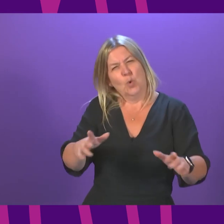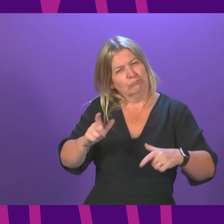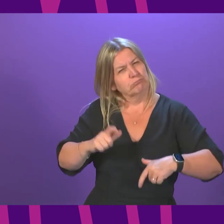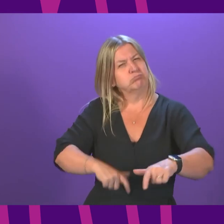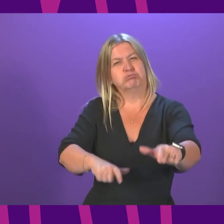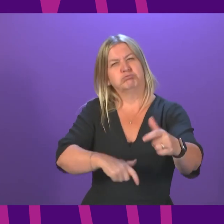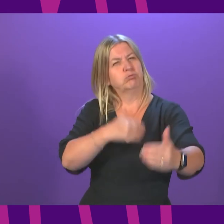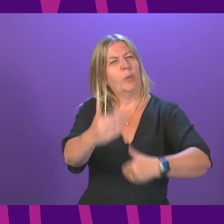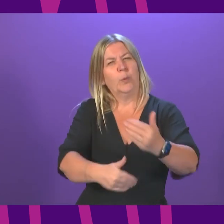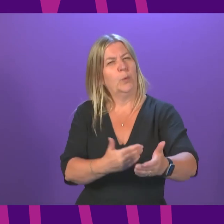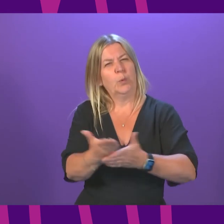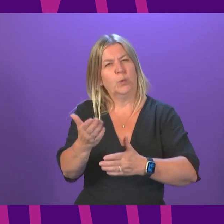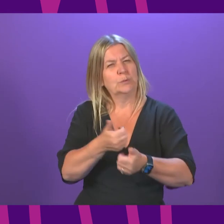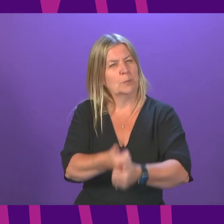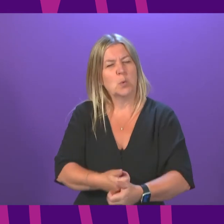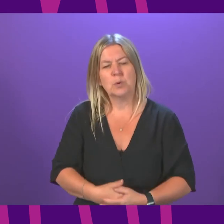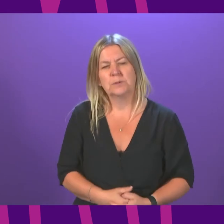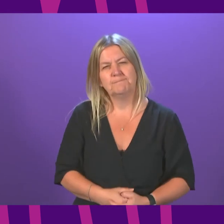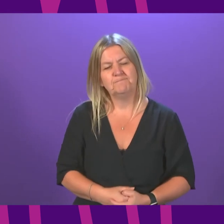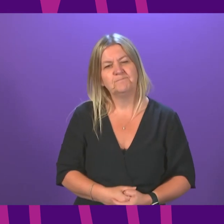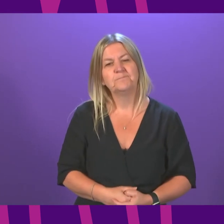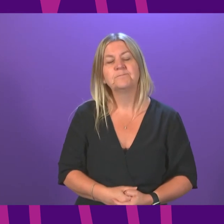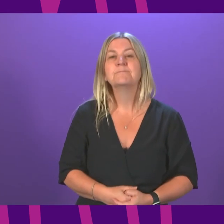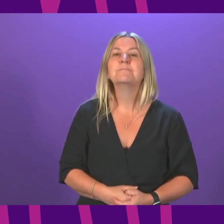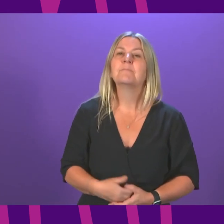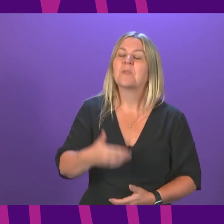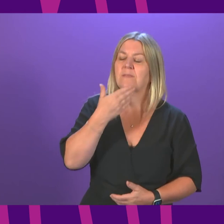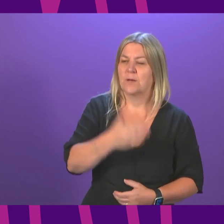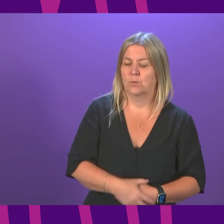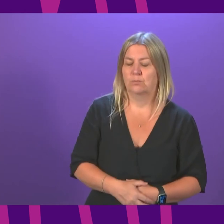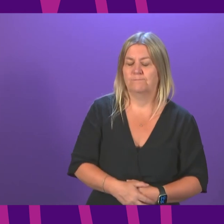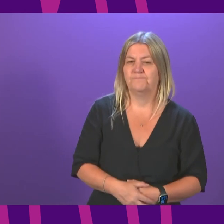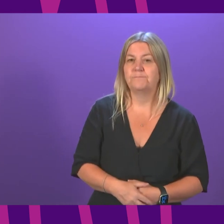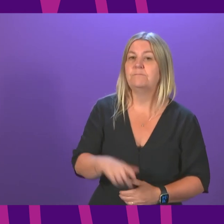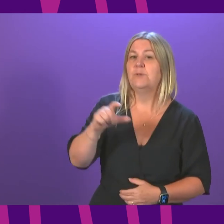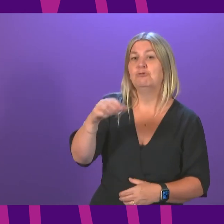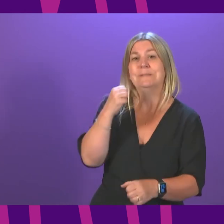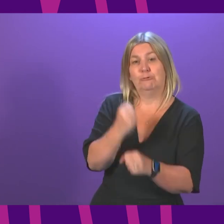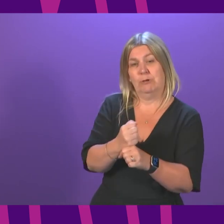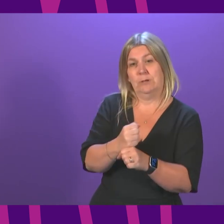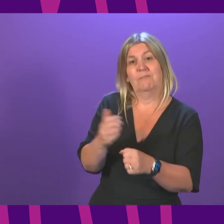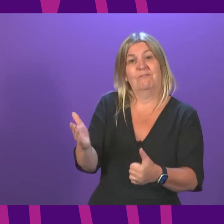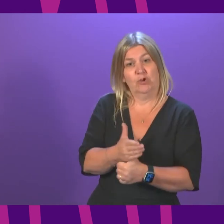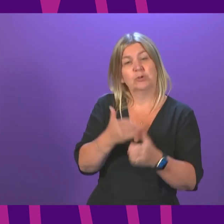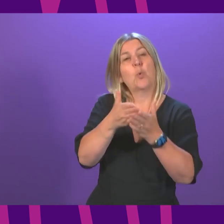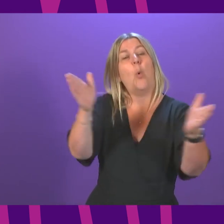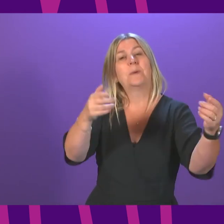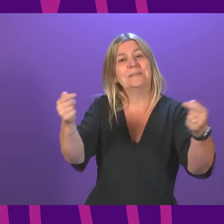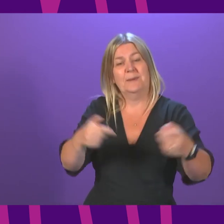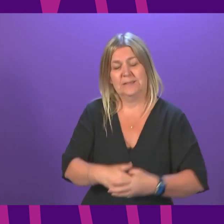The Greens participated in the debate by expressing concern about the Care Inspectorate’s ability to carry out its functions and provide care services, which have been addressed at stage